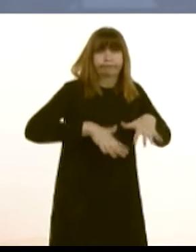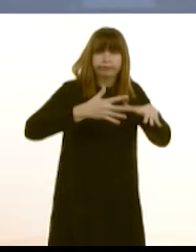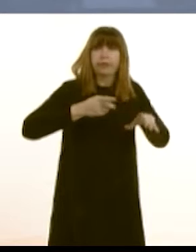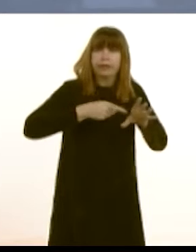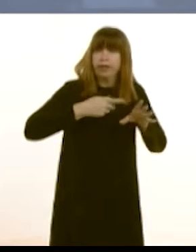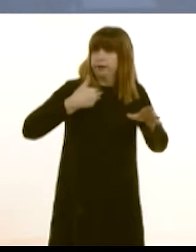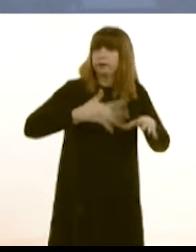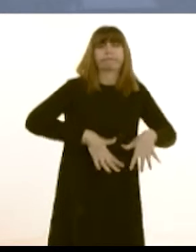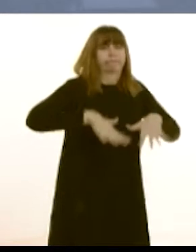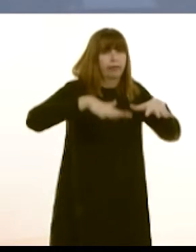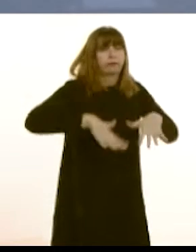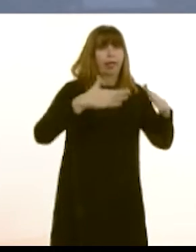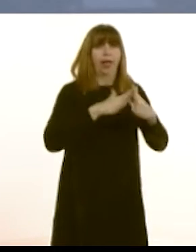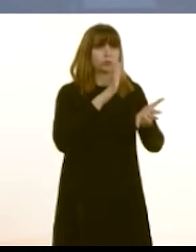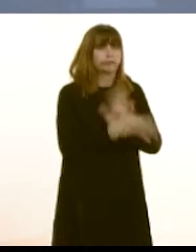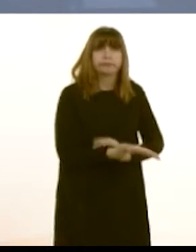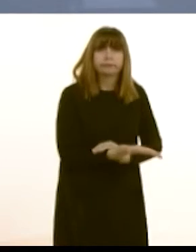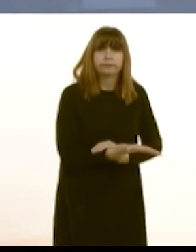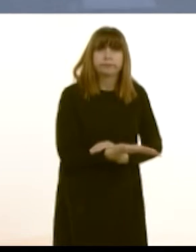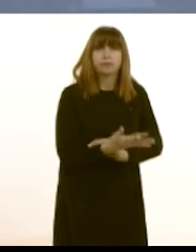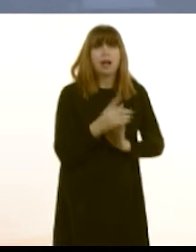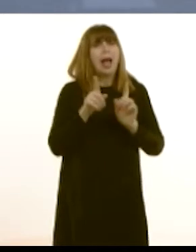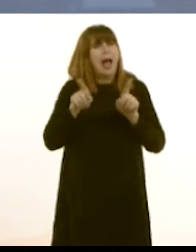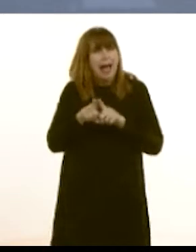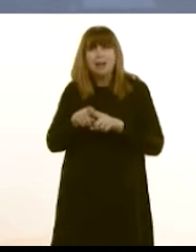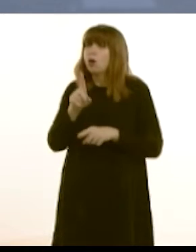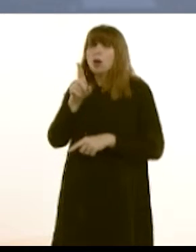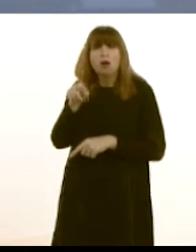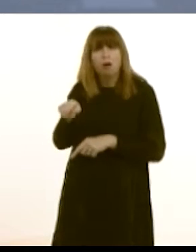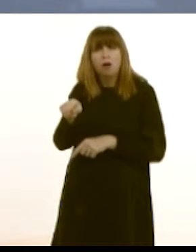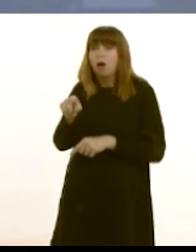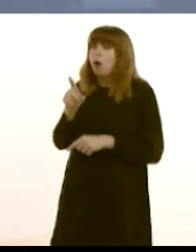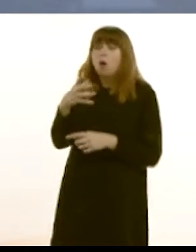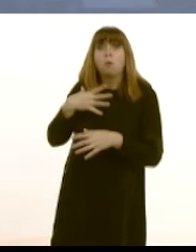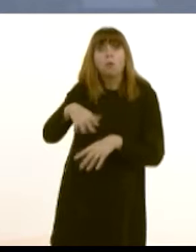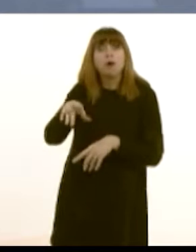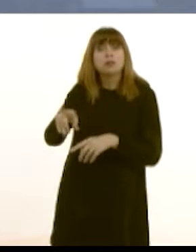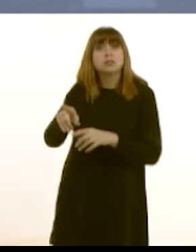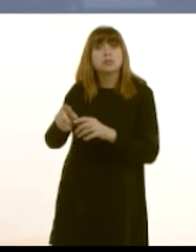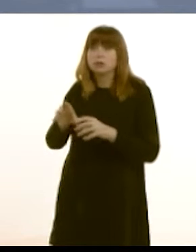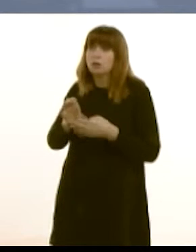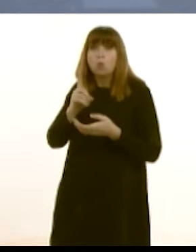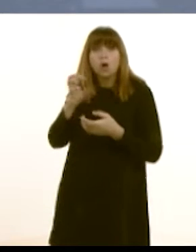However, that same planning policy is being used to stop a £100 million investment into